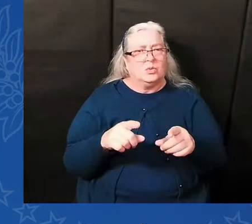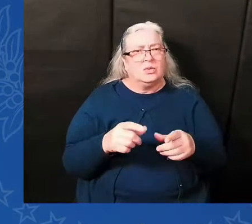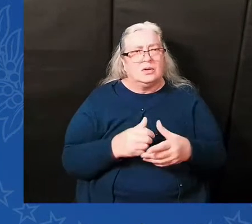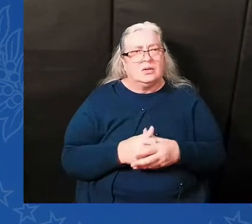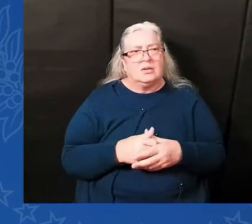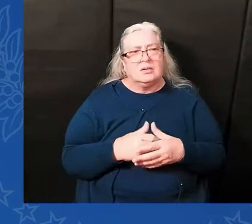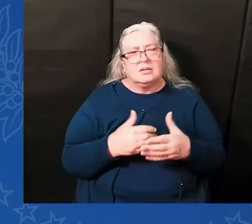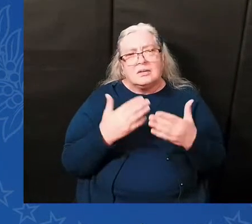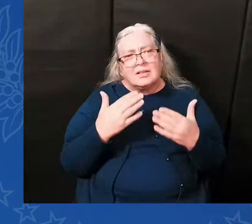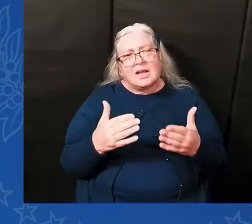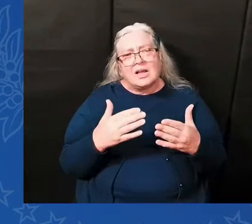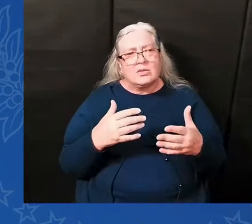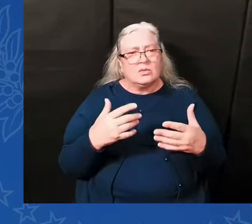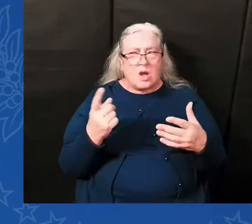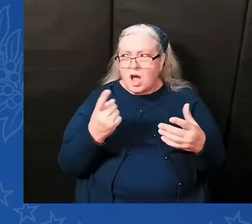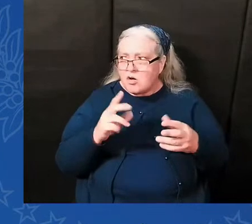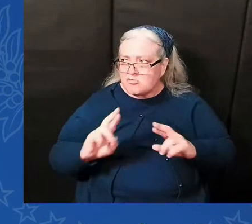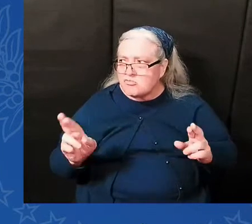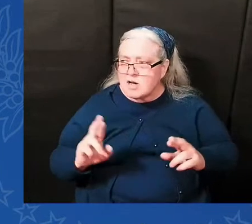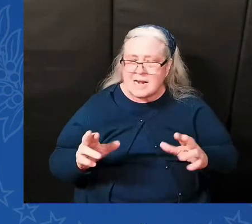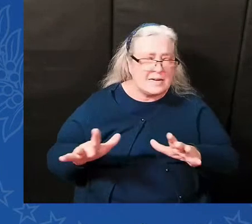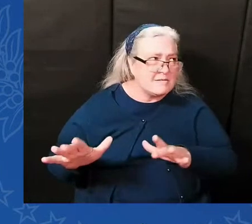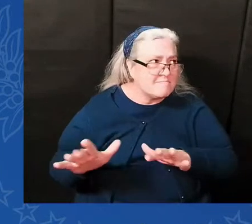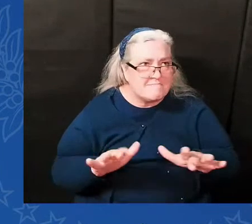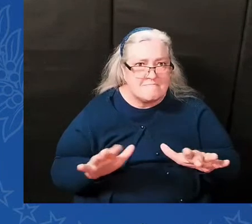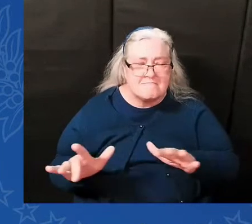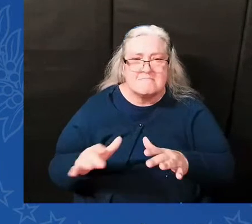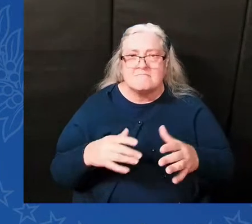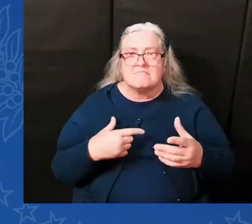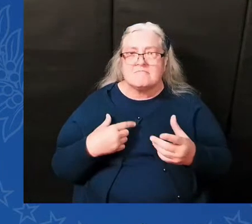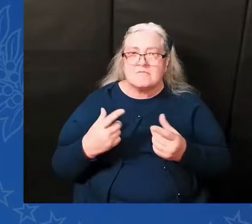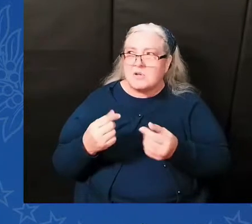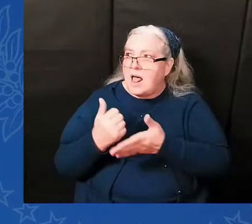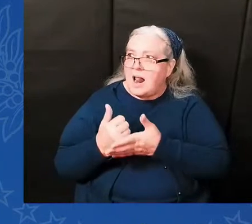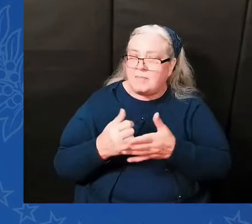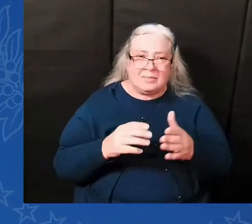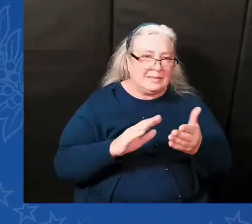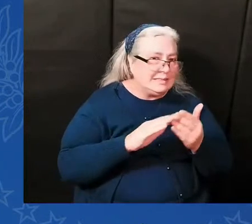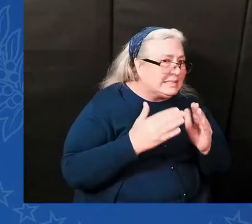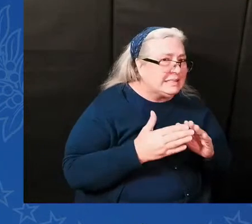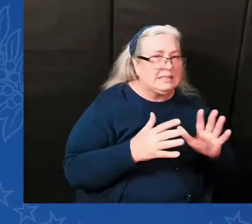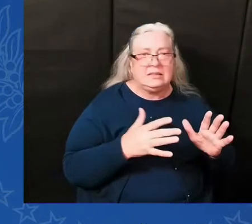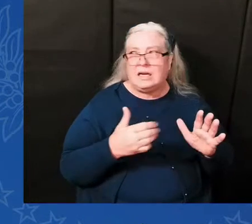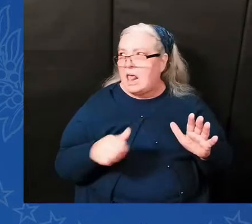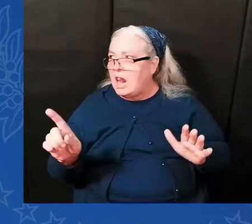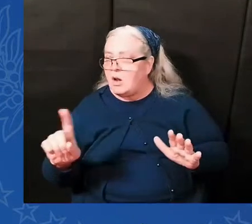in communities all across America at this very minute. So, God bless you all.